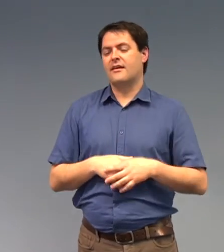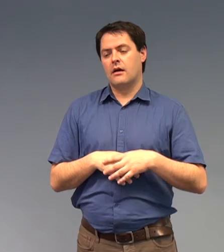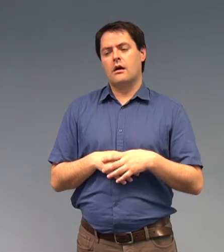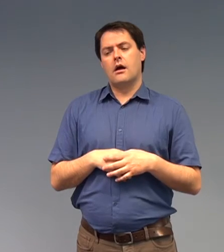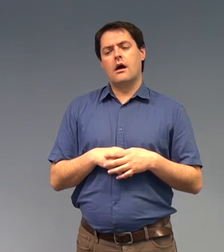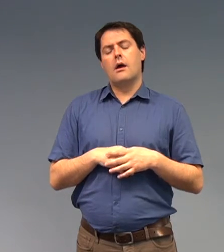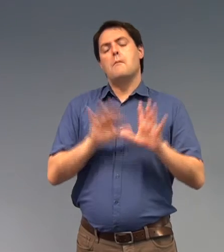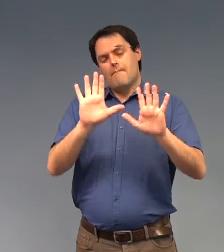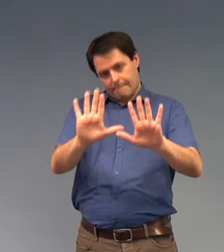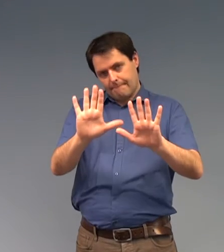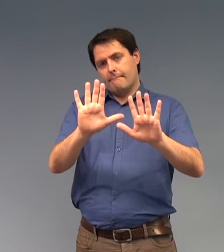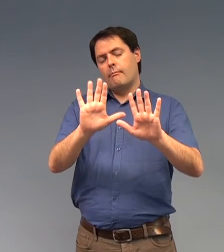We have a different sign for that in the UK.